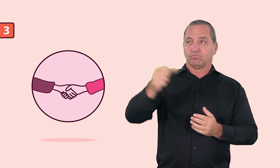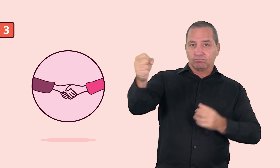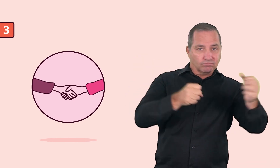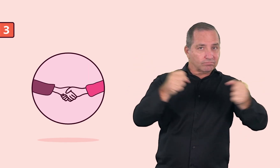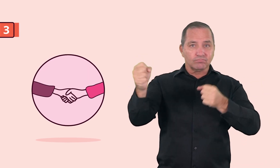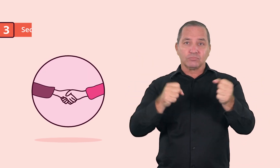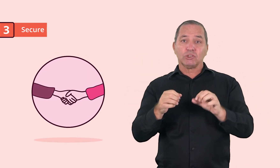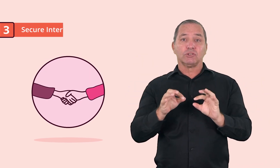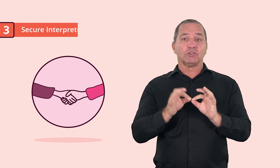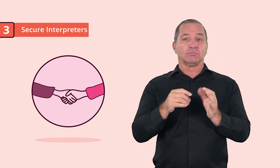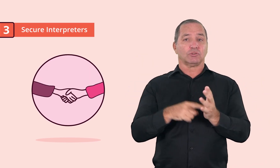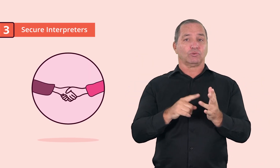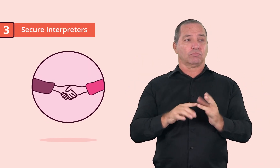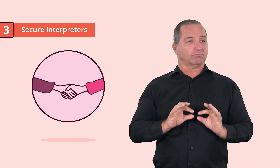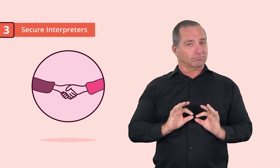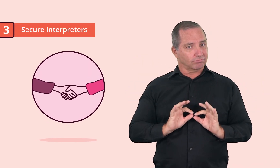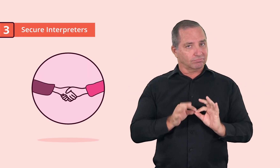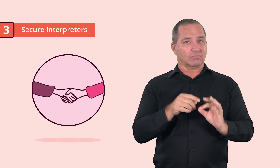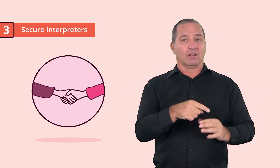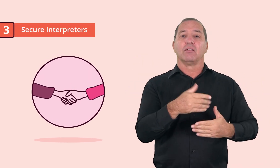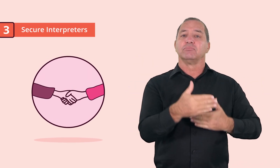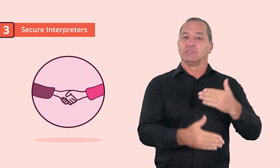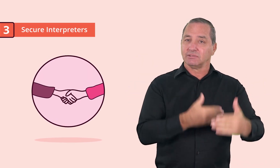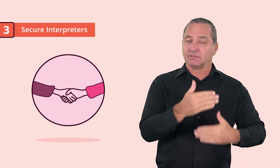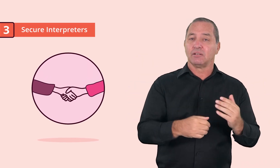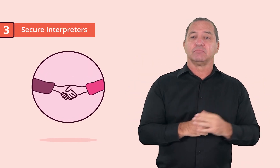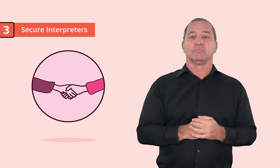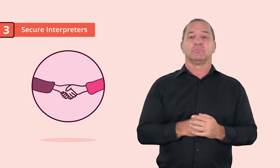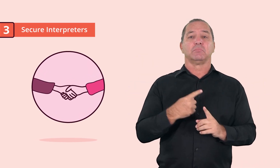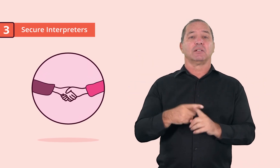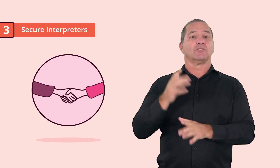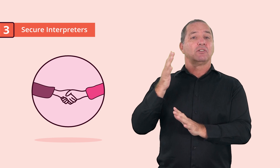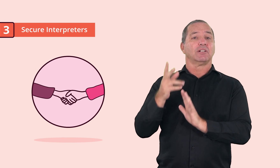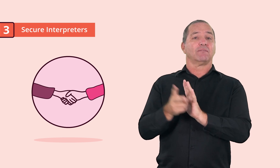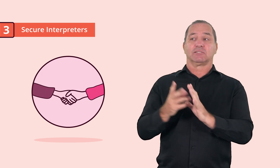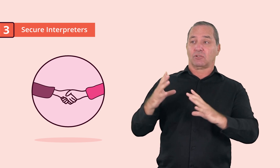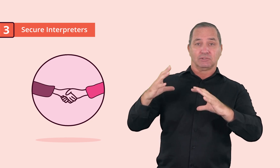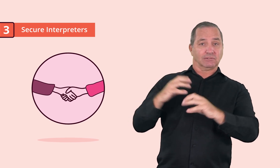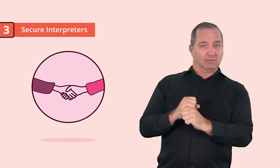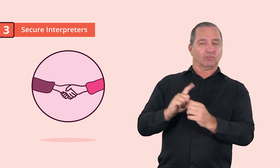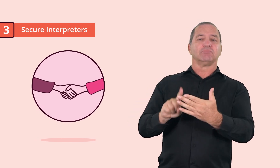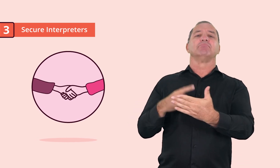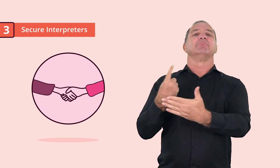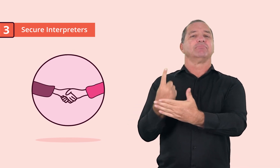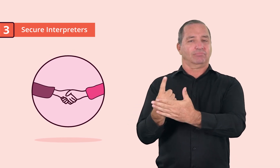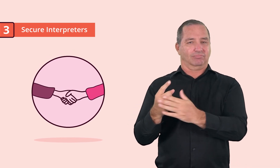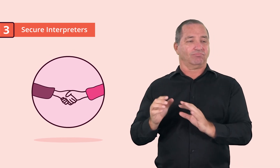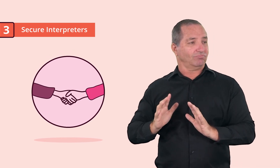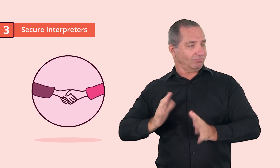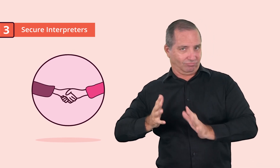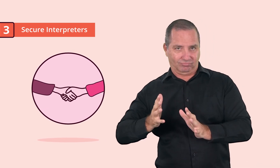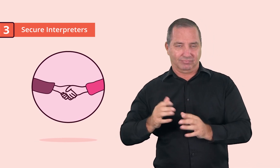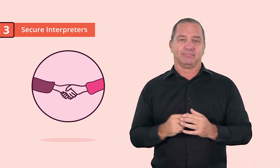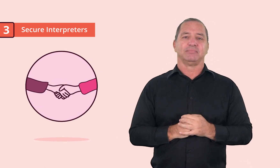securing interpreters to interpret the proceedings listed as well as the video summary